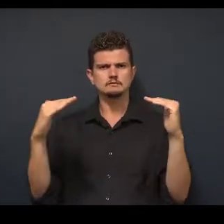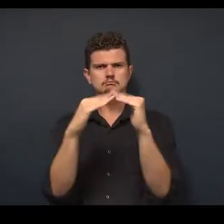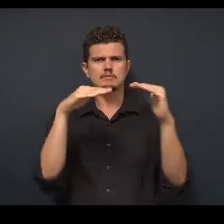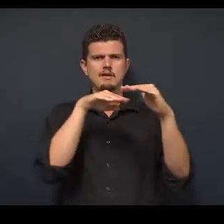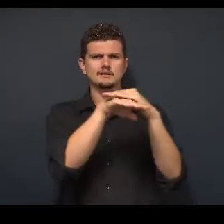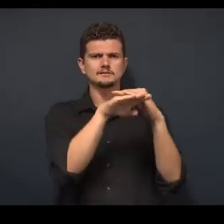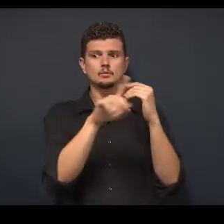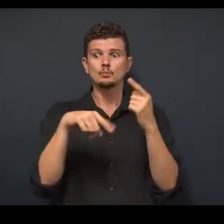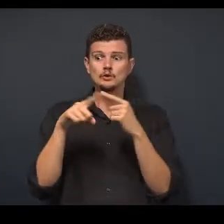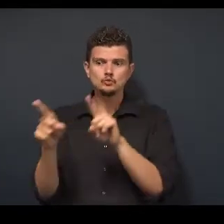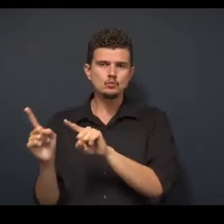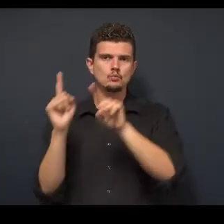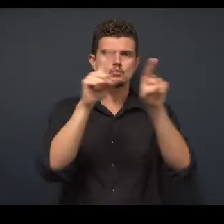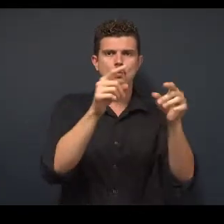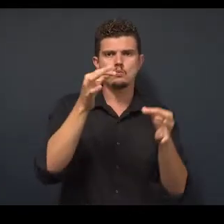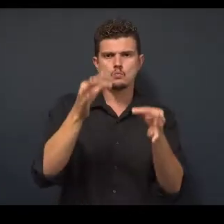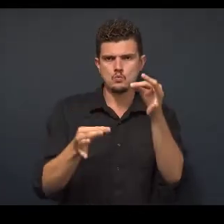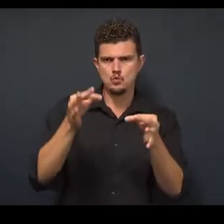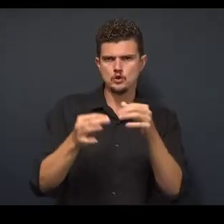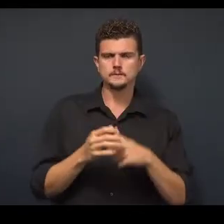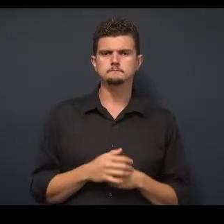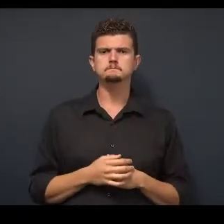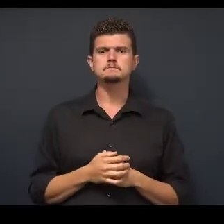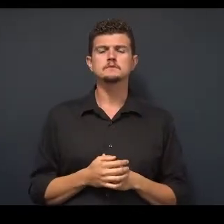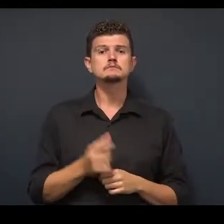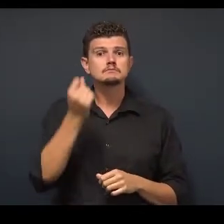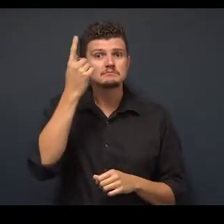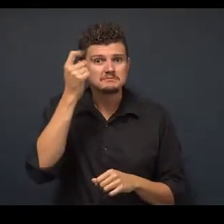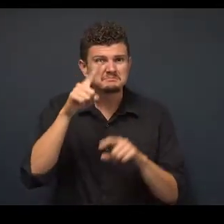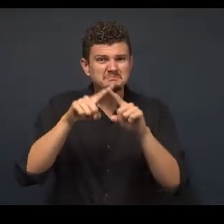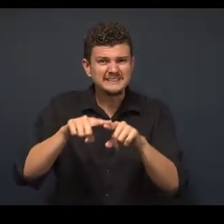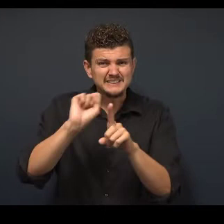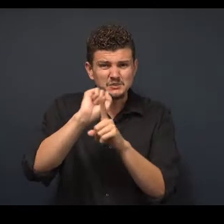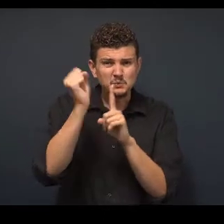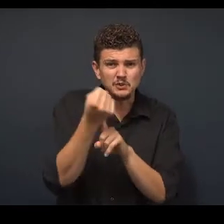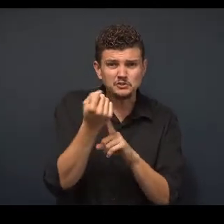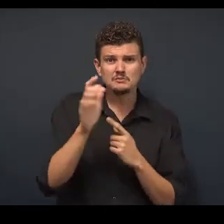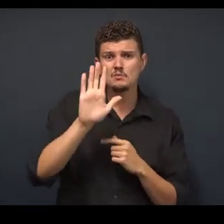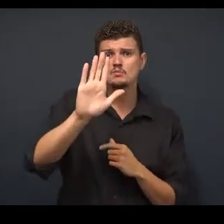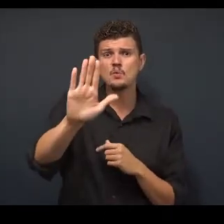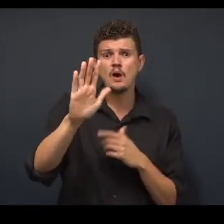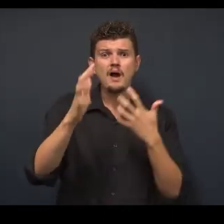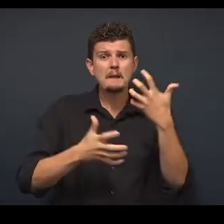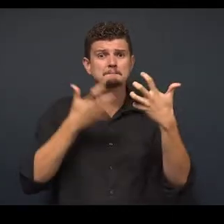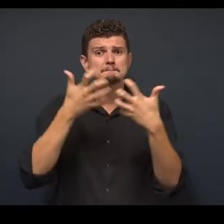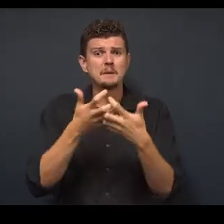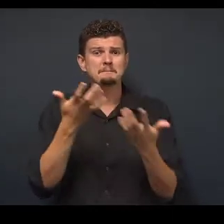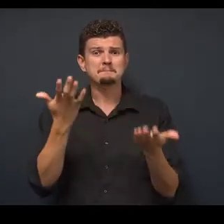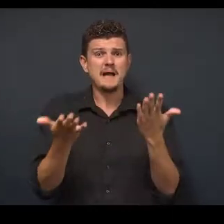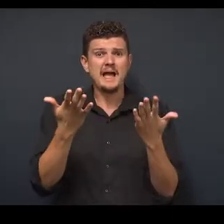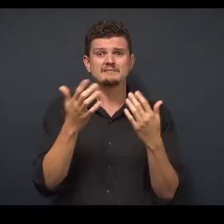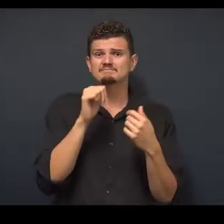or court processes for a person with a disability. Depending on the circumstances, the reasonable accommodation you receive